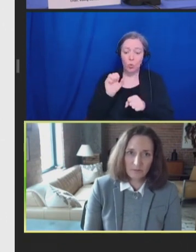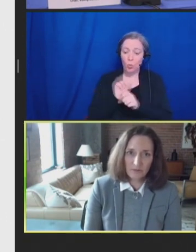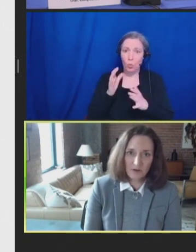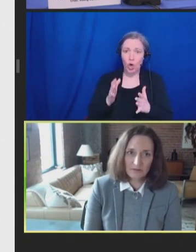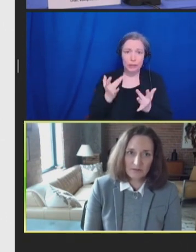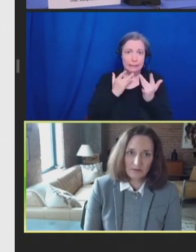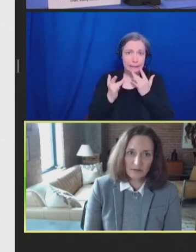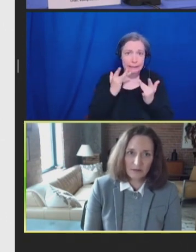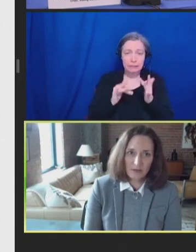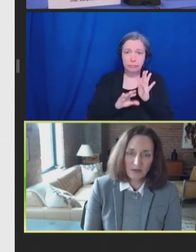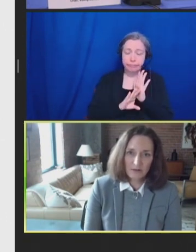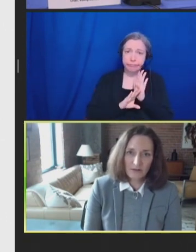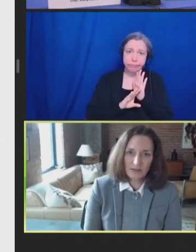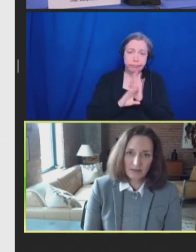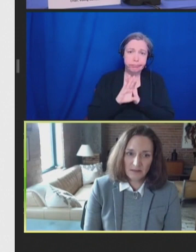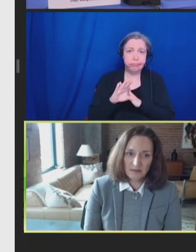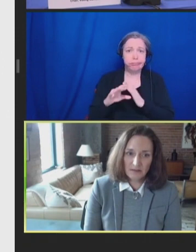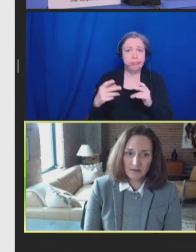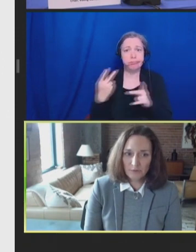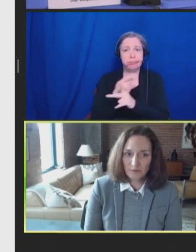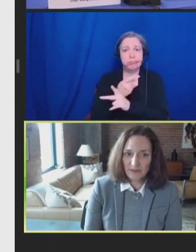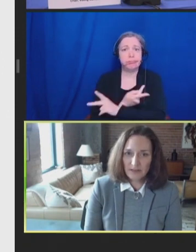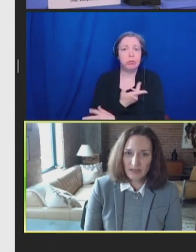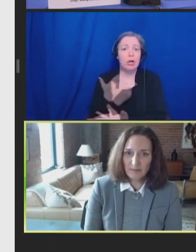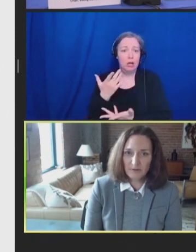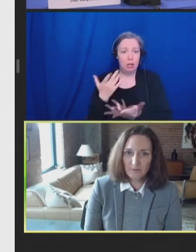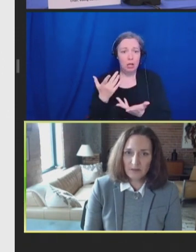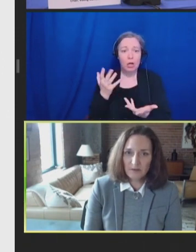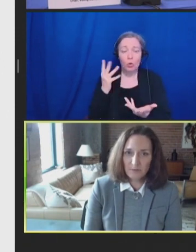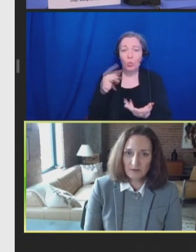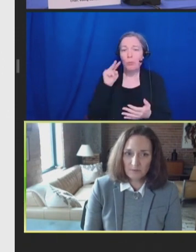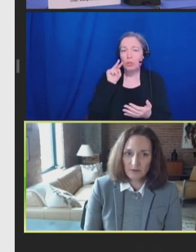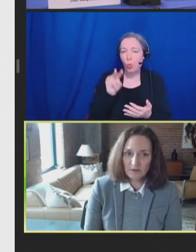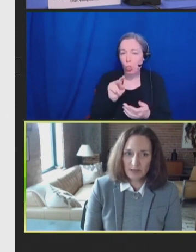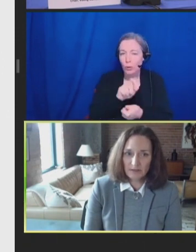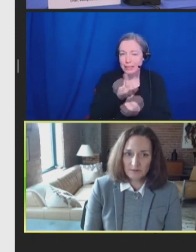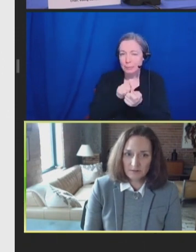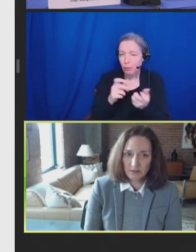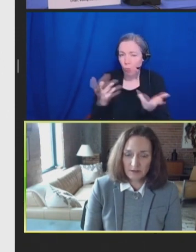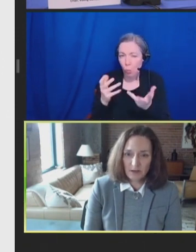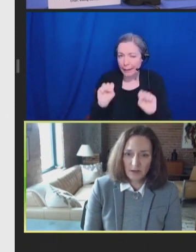clearly we want to look at anything that could prevent that, but we know we are challenged there.